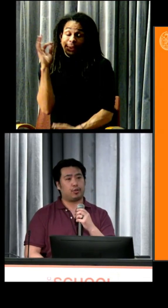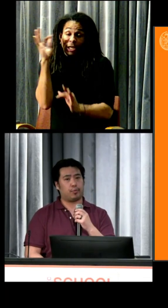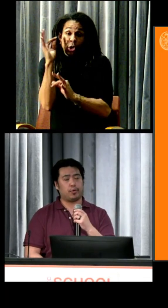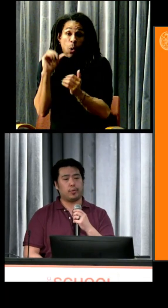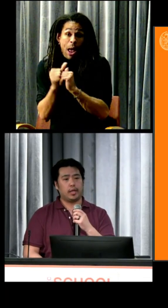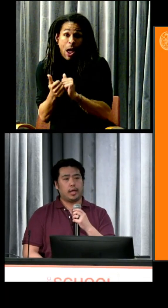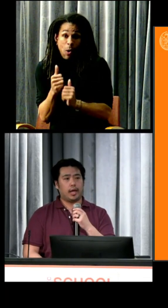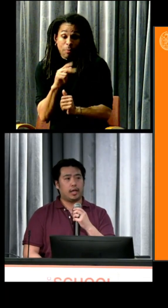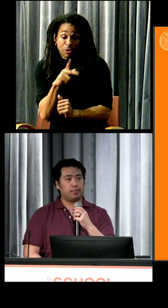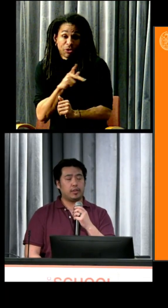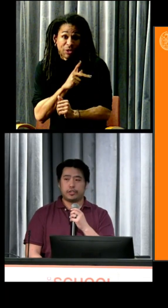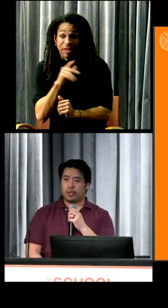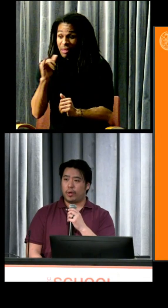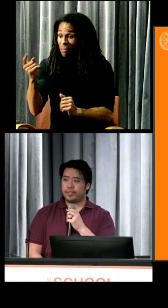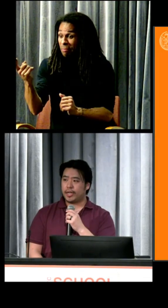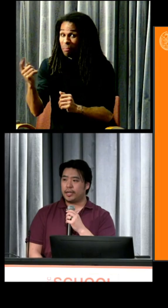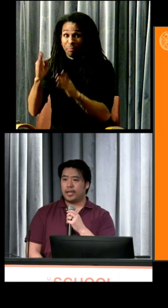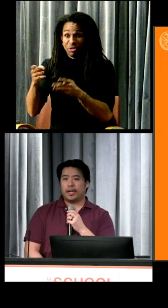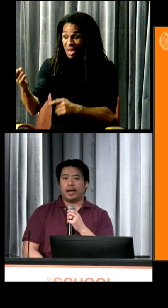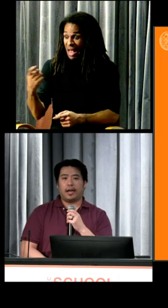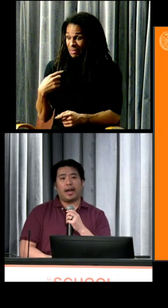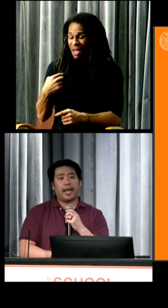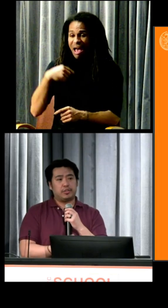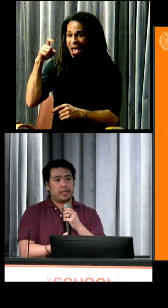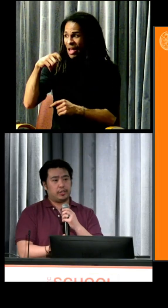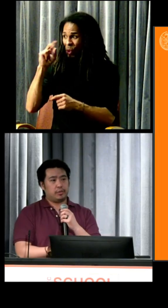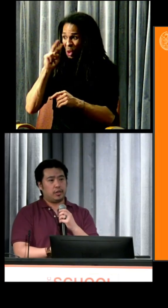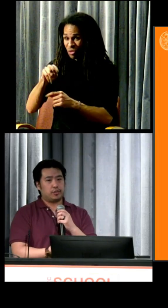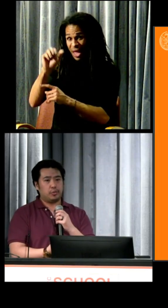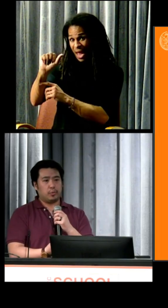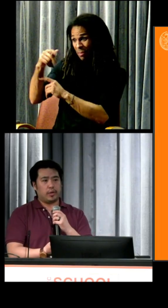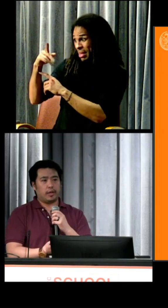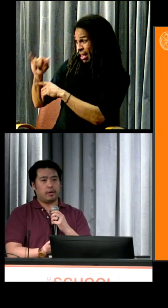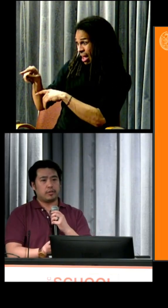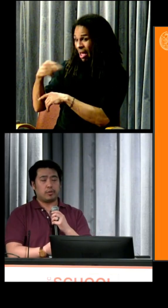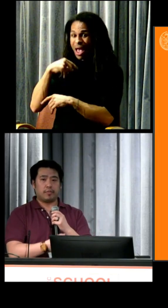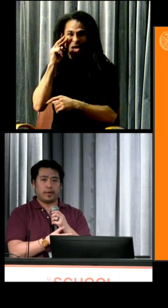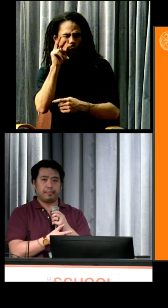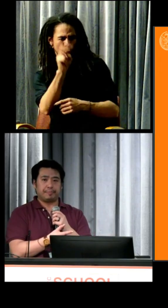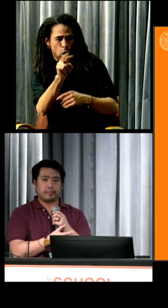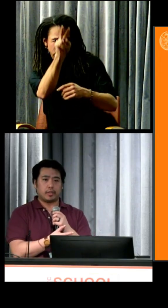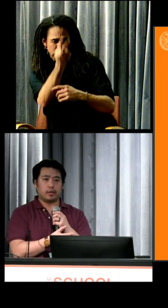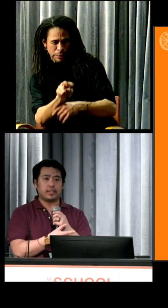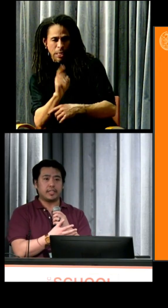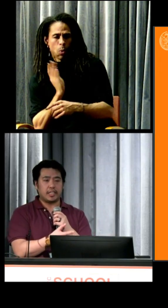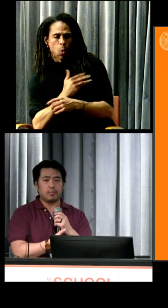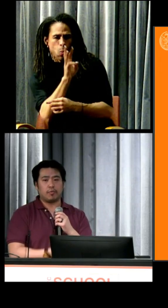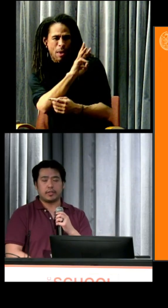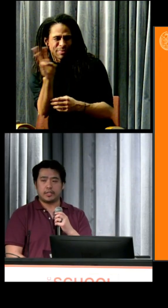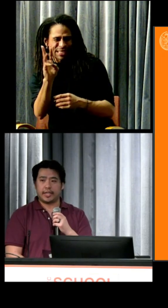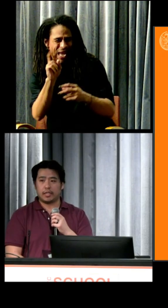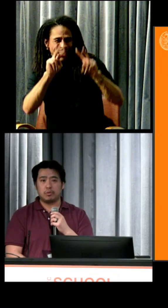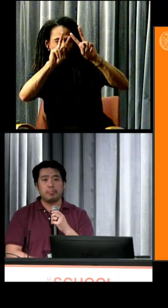things, the program will put out more feedback per block than if there's a bunch of people using it,